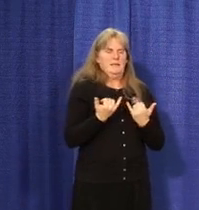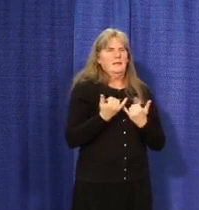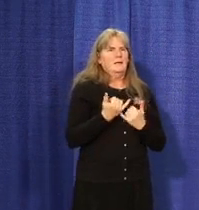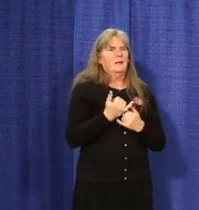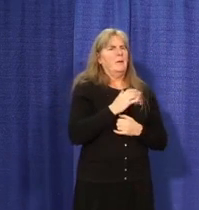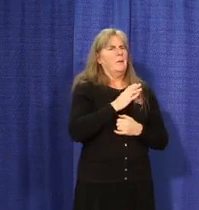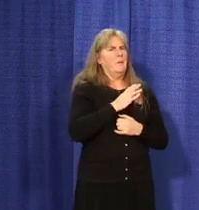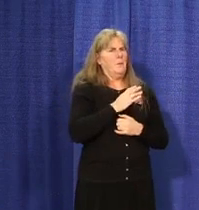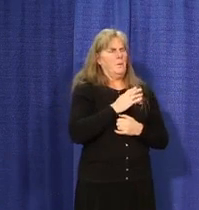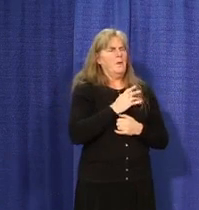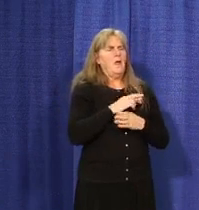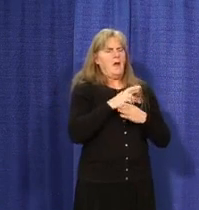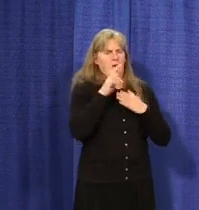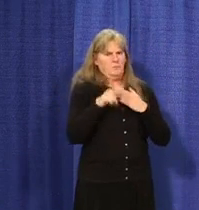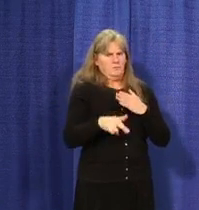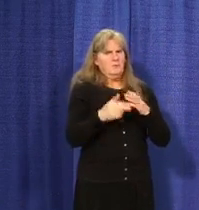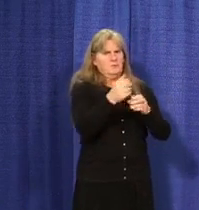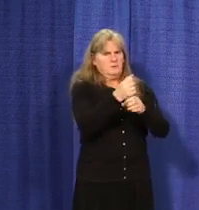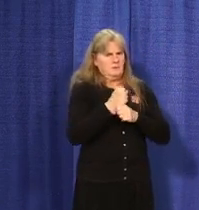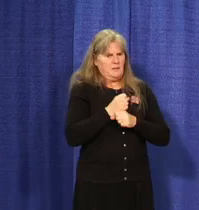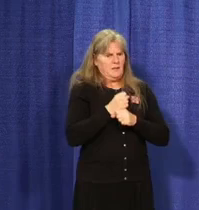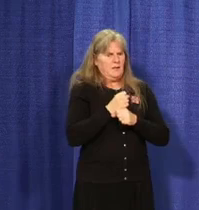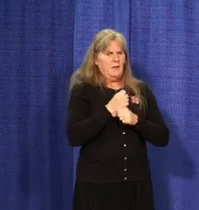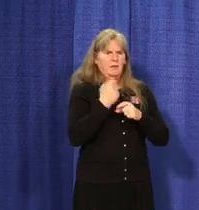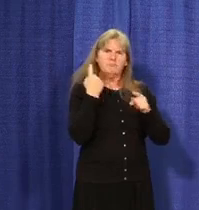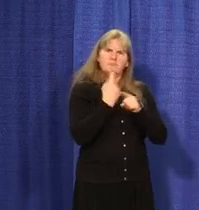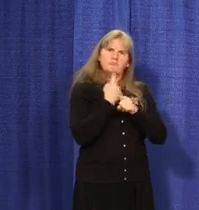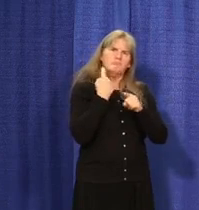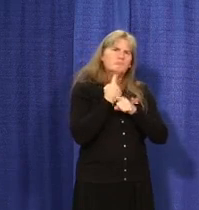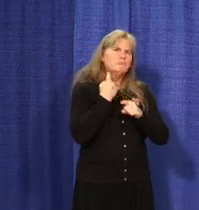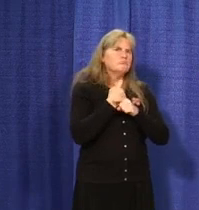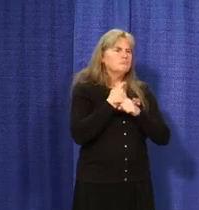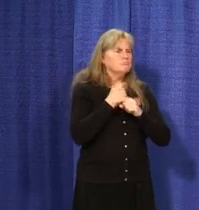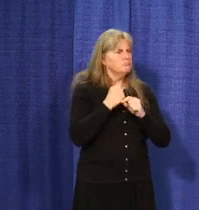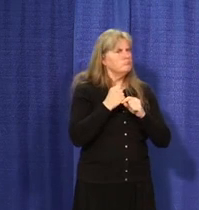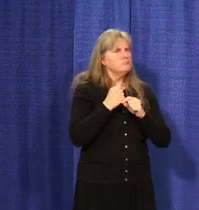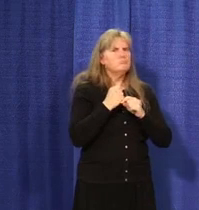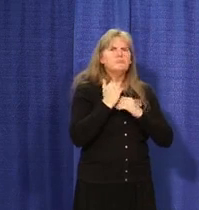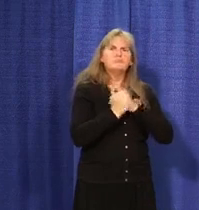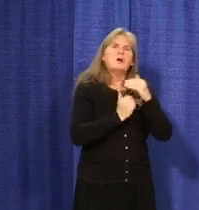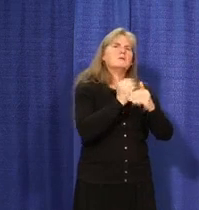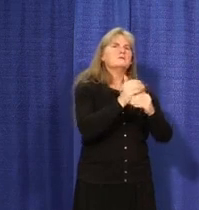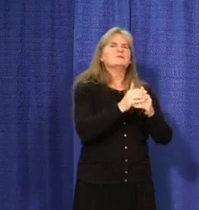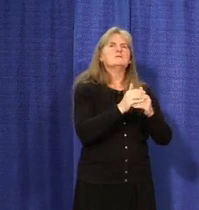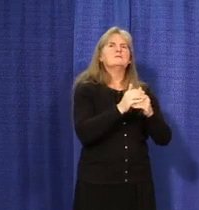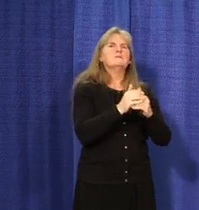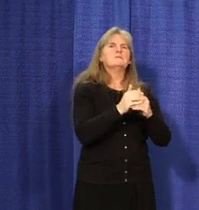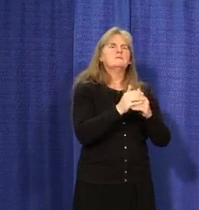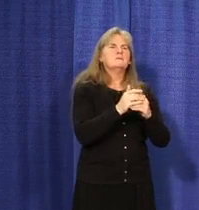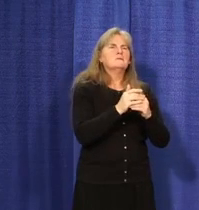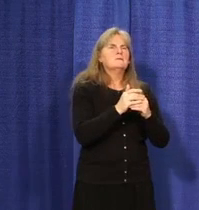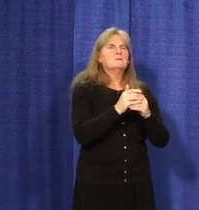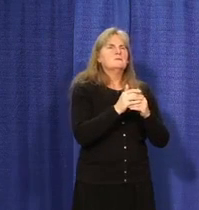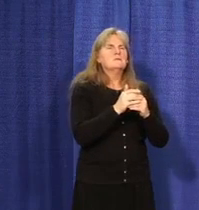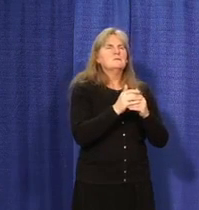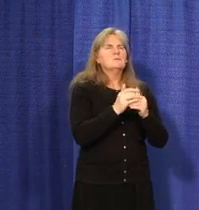standard and quality of results, and I would say, looking at sort